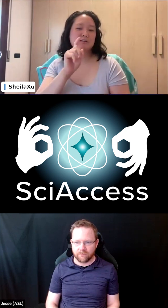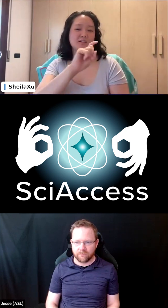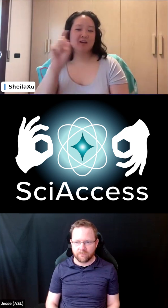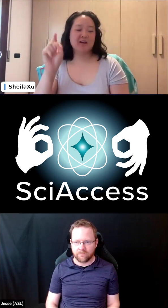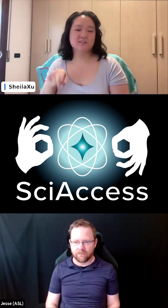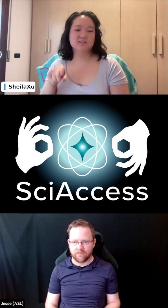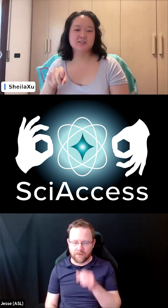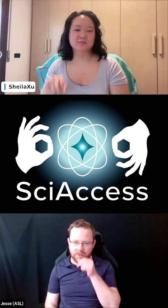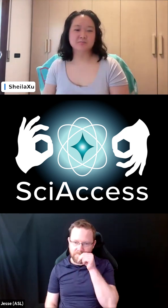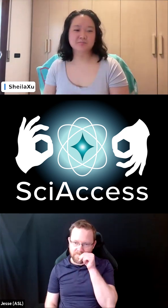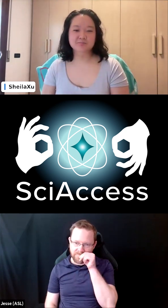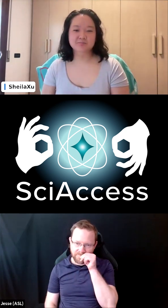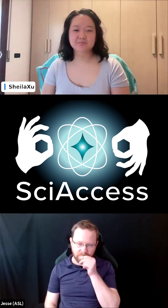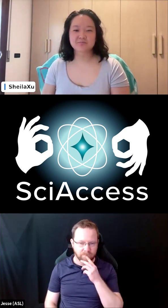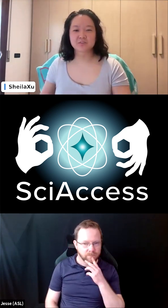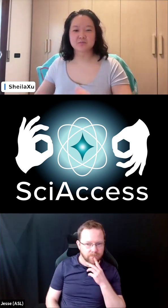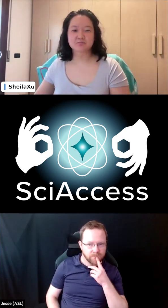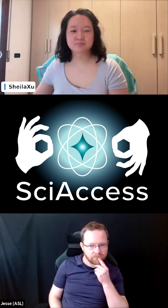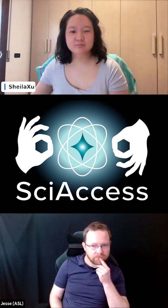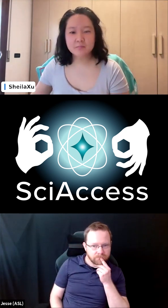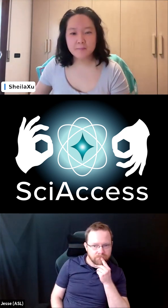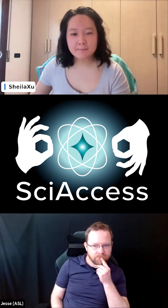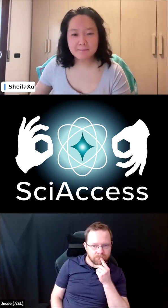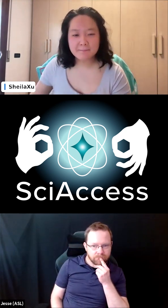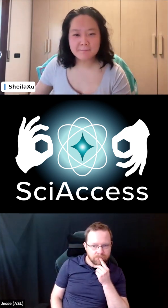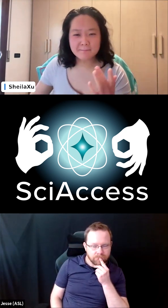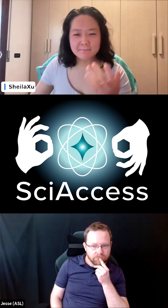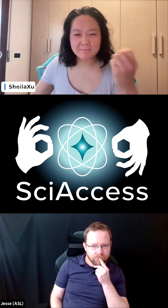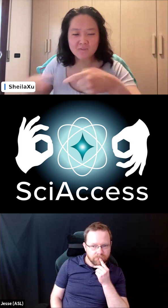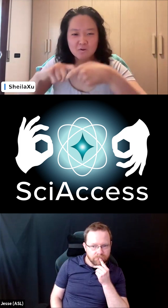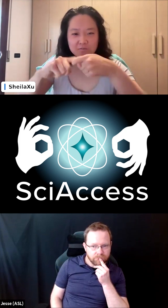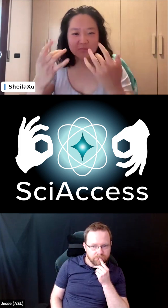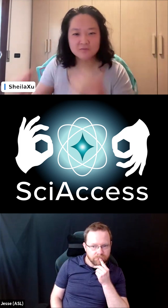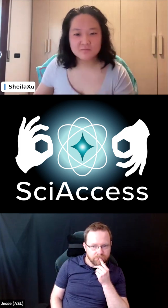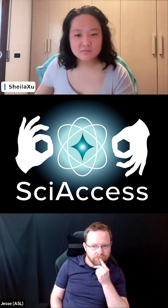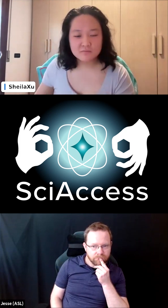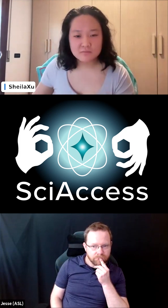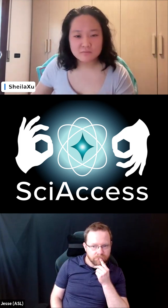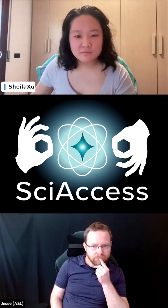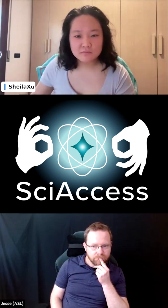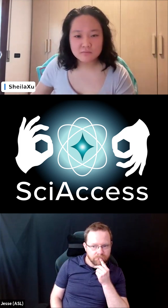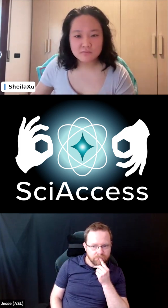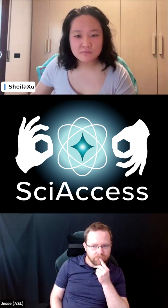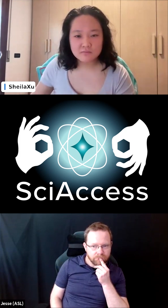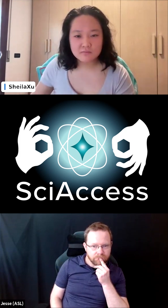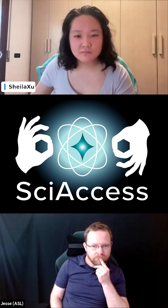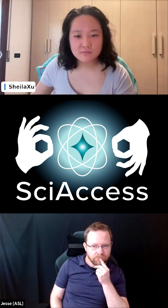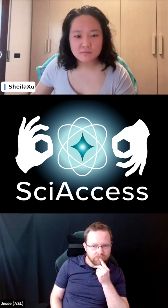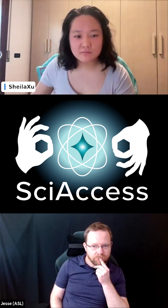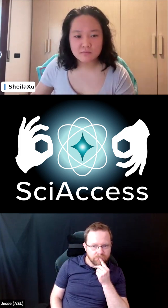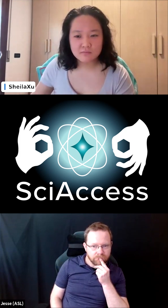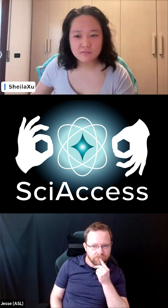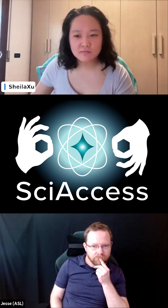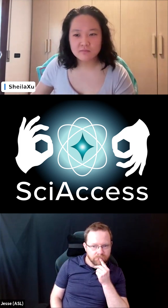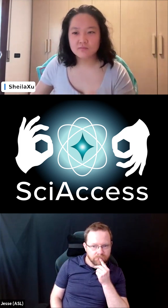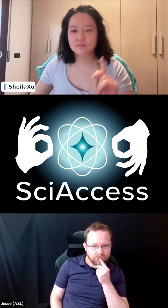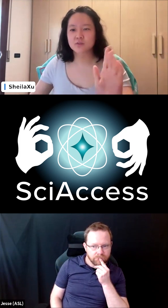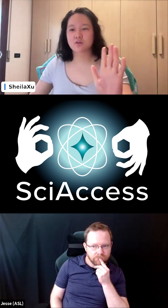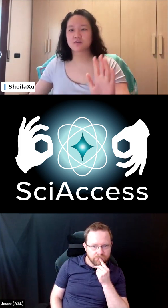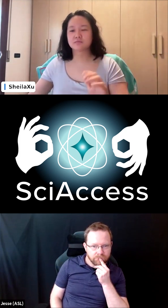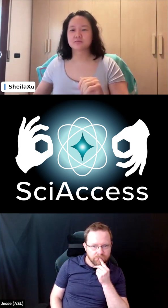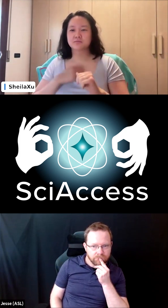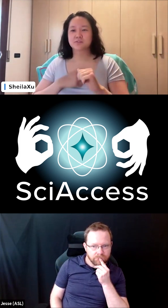We will give it a second for all this to catch up.